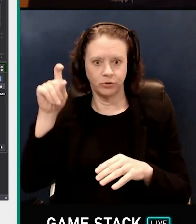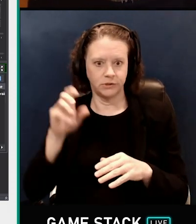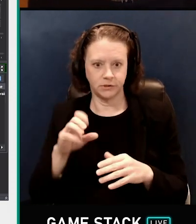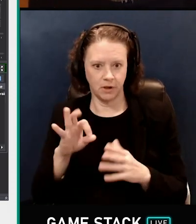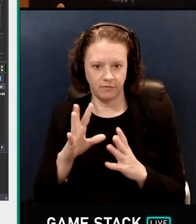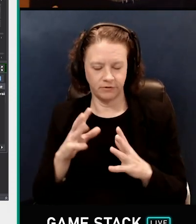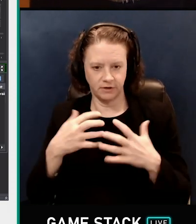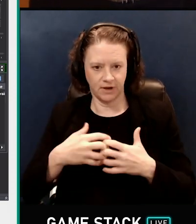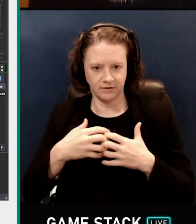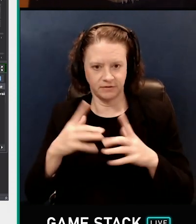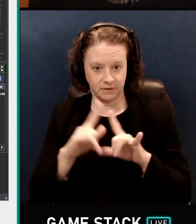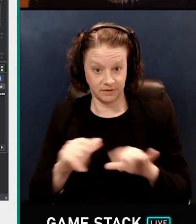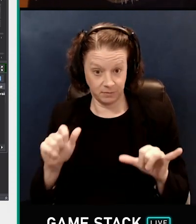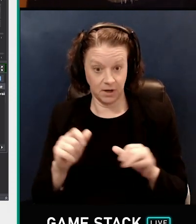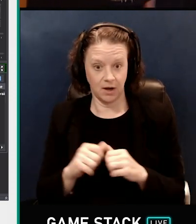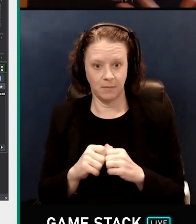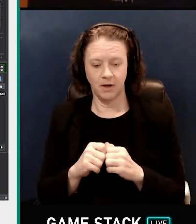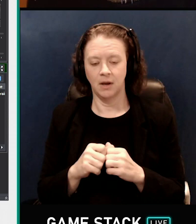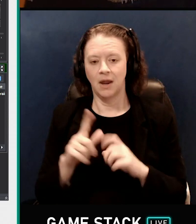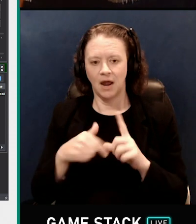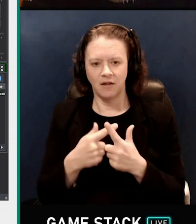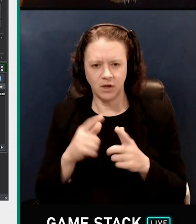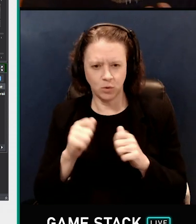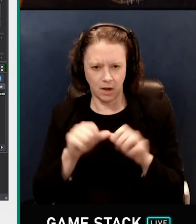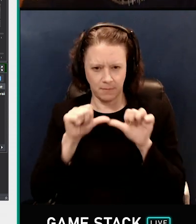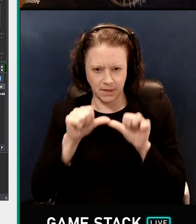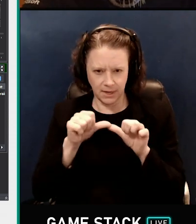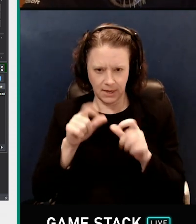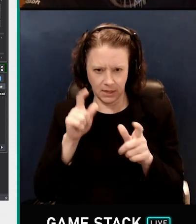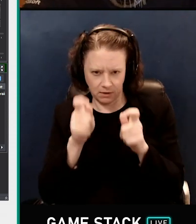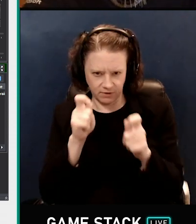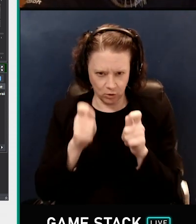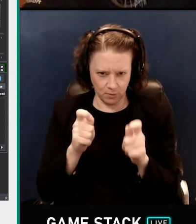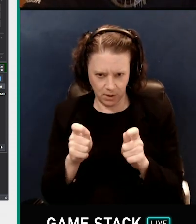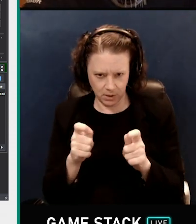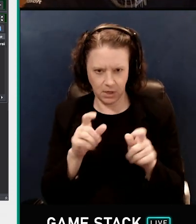configurability and being able to view all those logs on their screen.